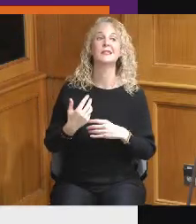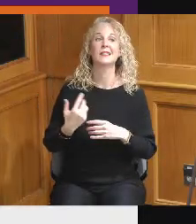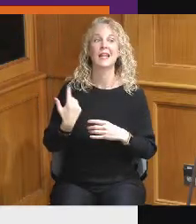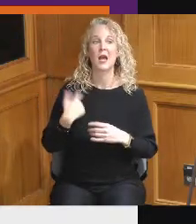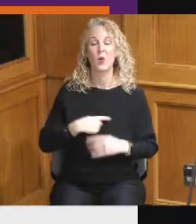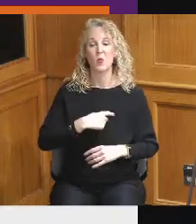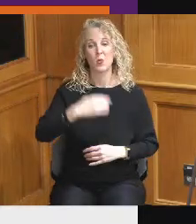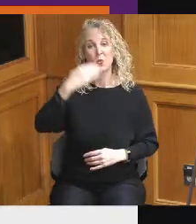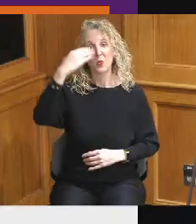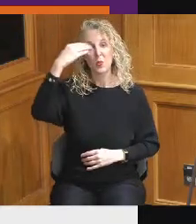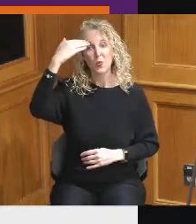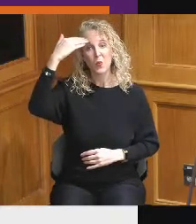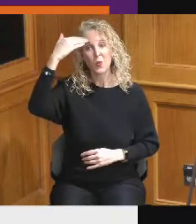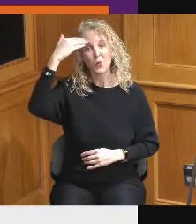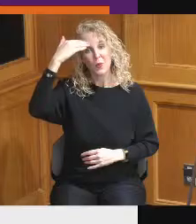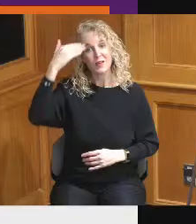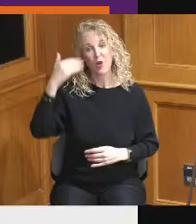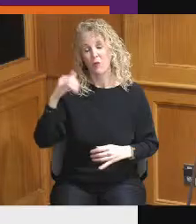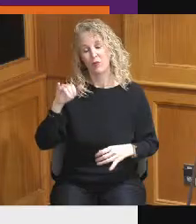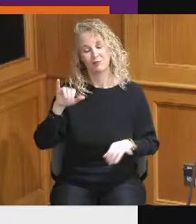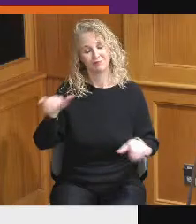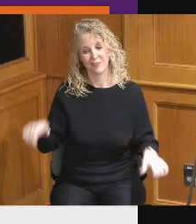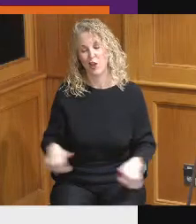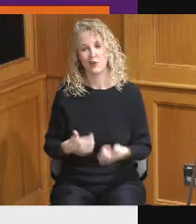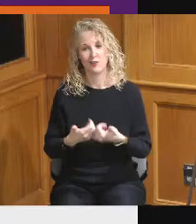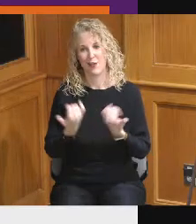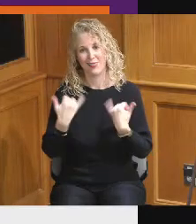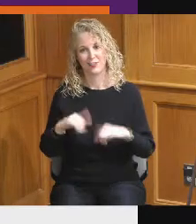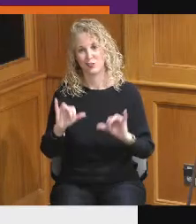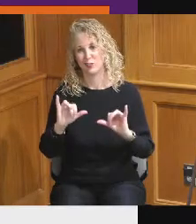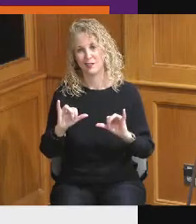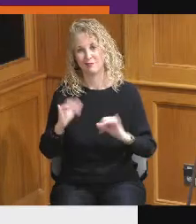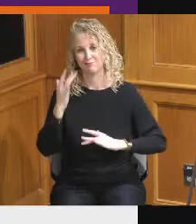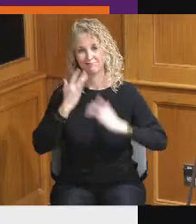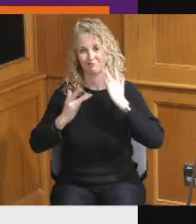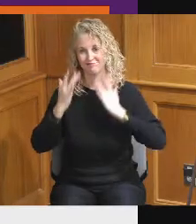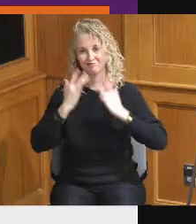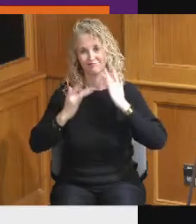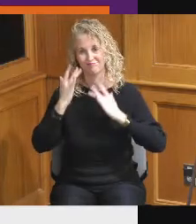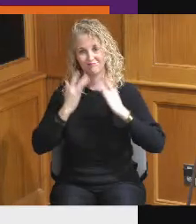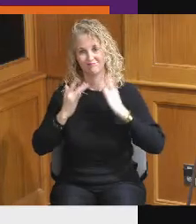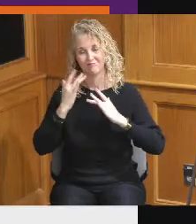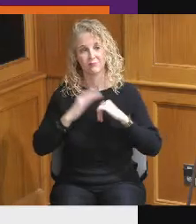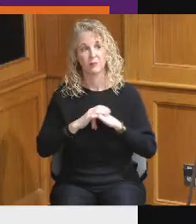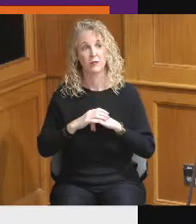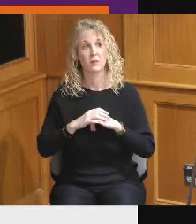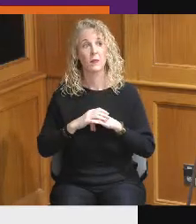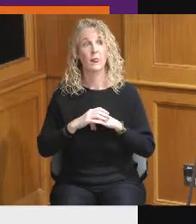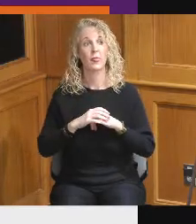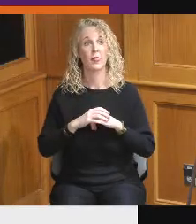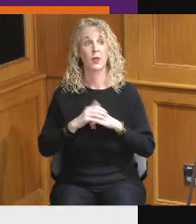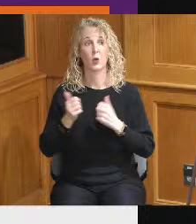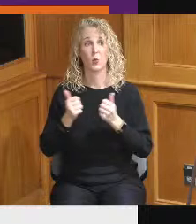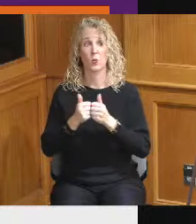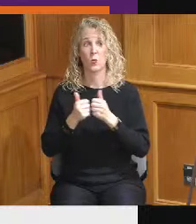cost gaps of the 4% remain a big challenge we did so on the work on the prioritized projects fund